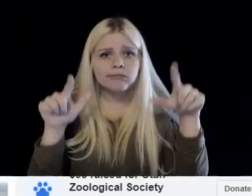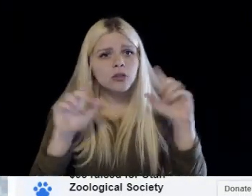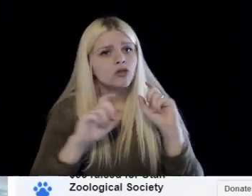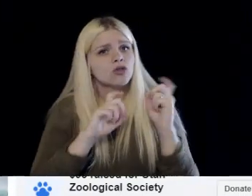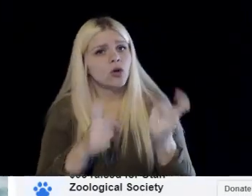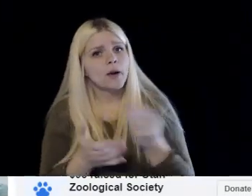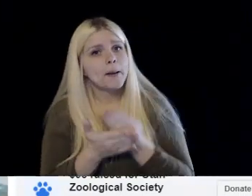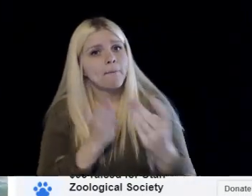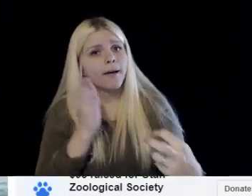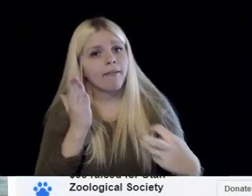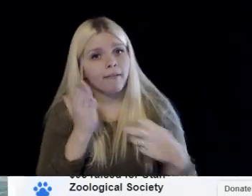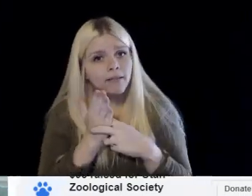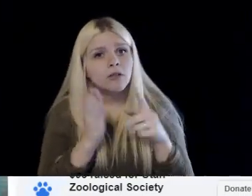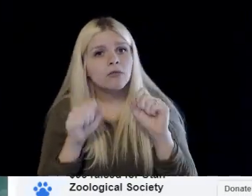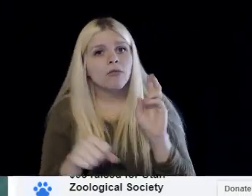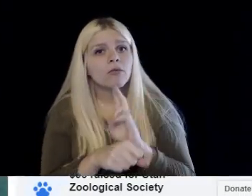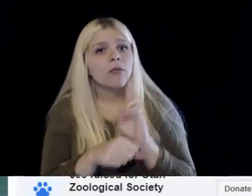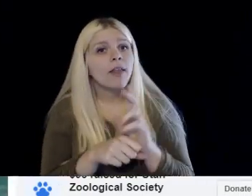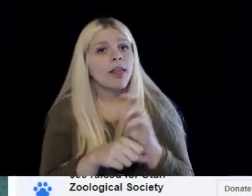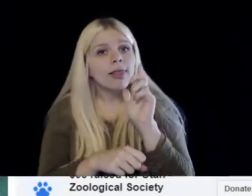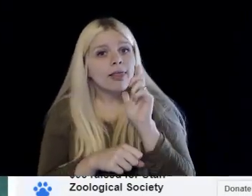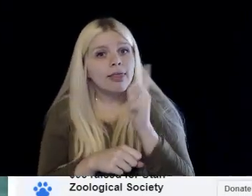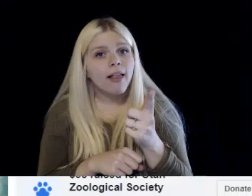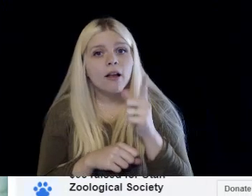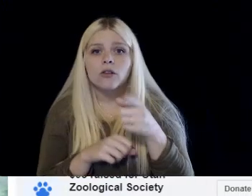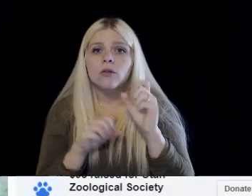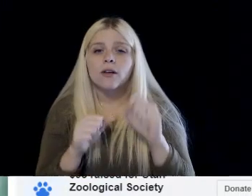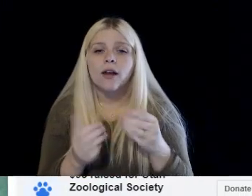that you'll use at a later time, you can buy animal artwork- there's lots of